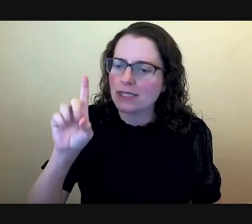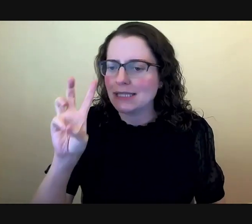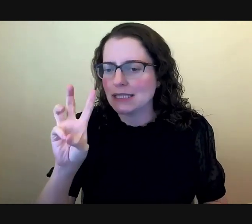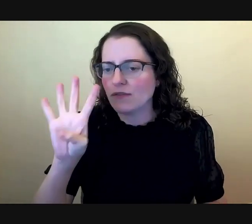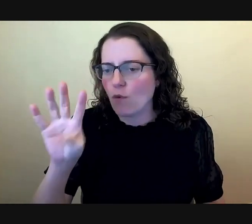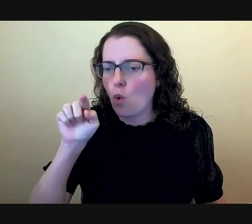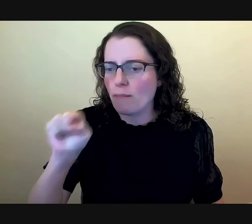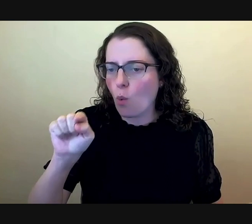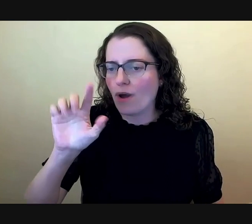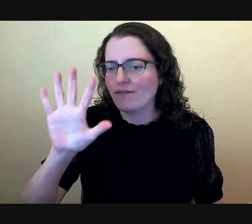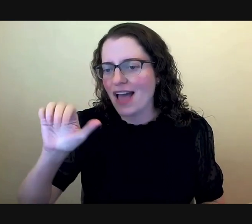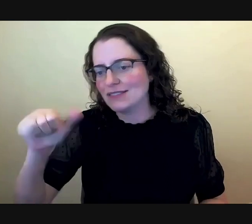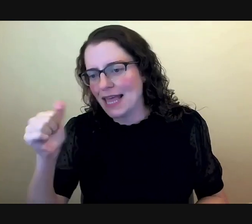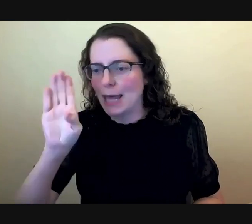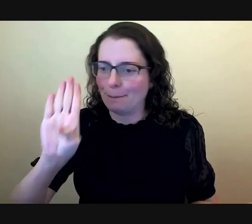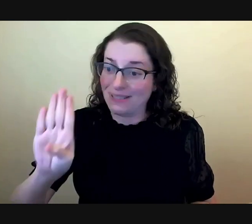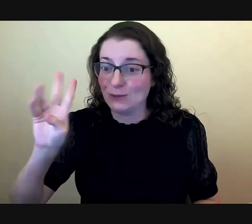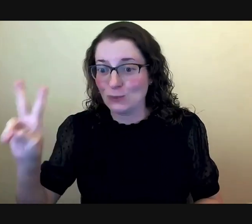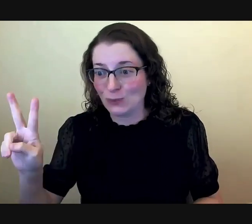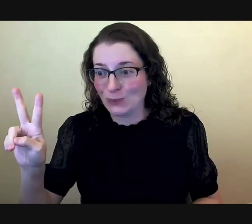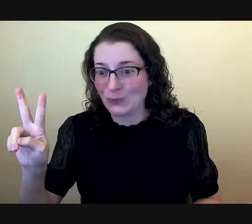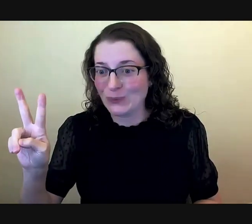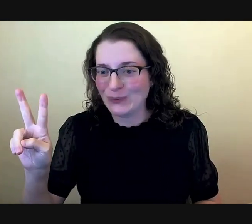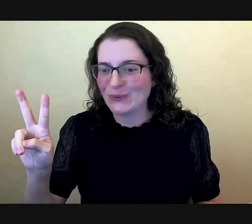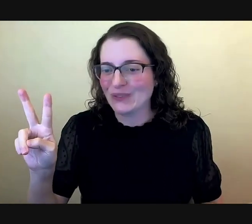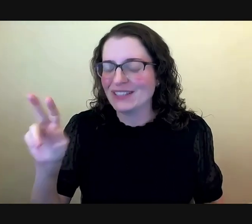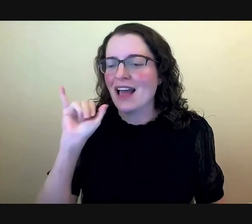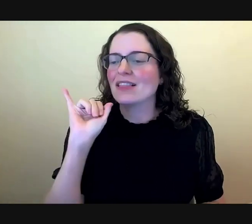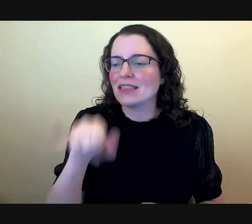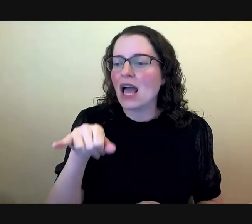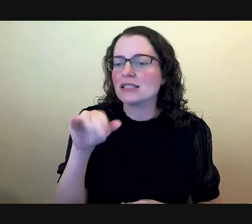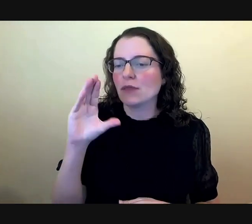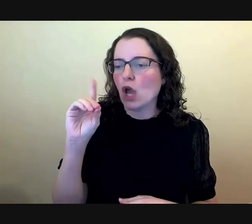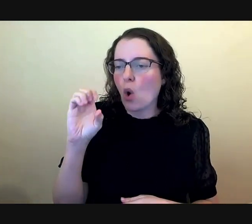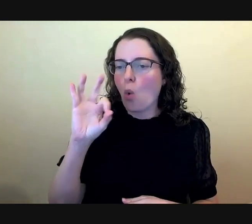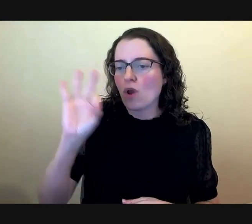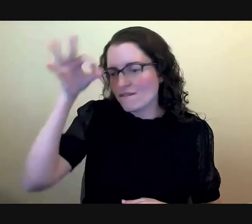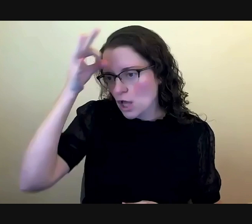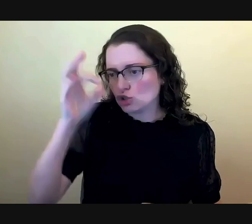do you see the 45 CFR 164.510 in parentheses b and parentheses